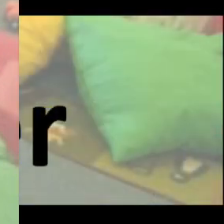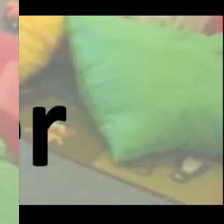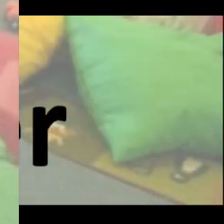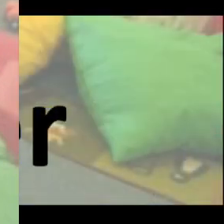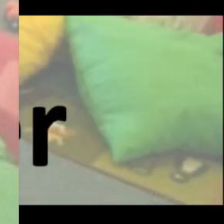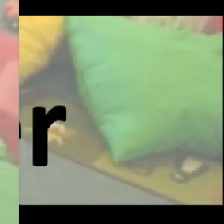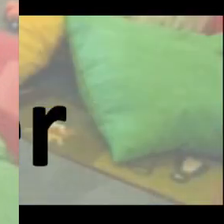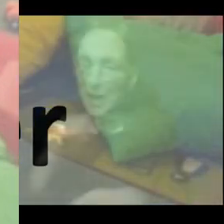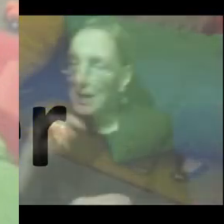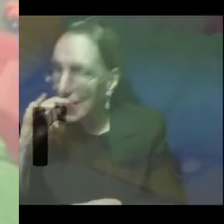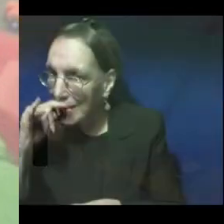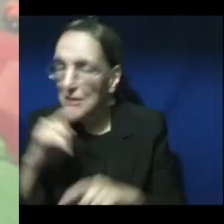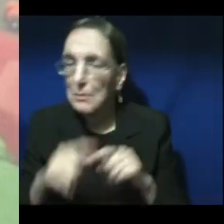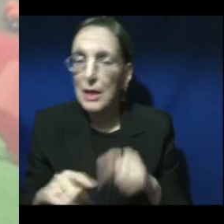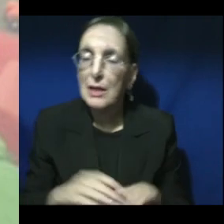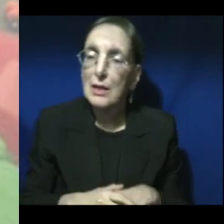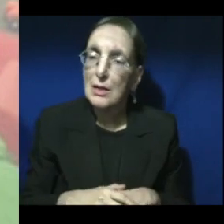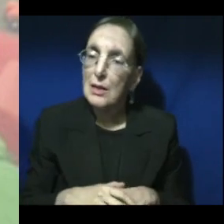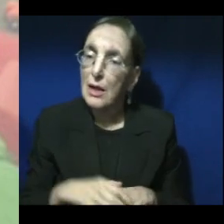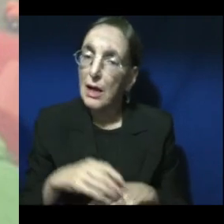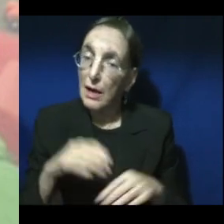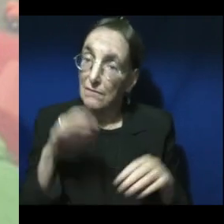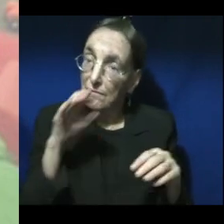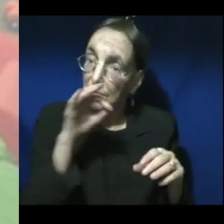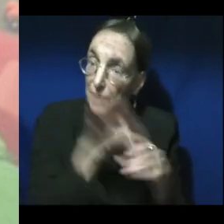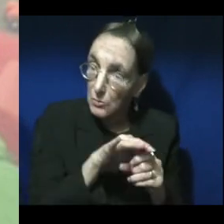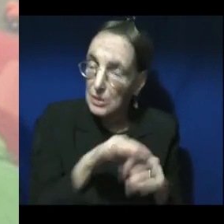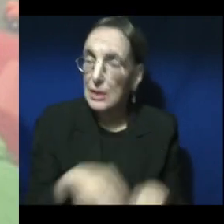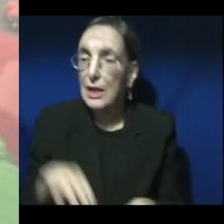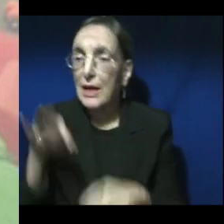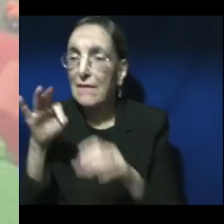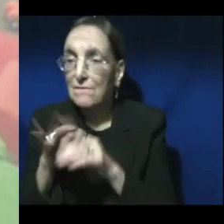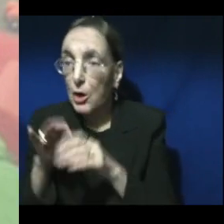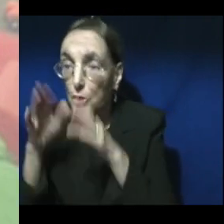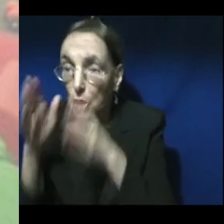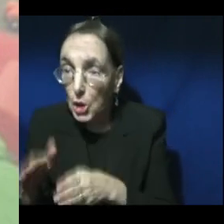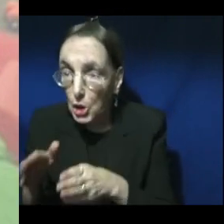12 to 13 thirteen percent increase in people’s likelihood of turning out to vote. And that’s